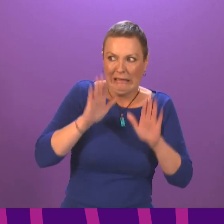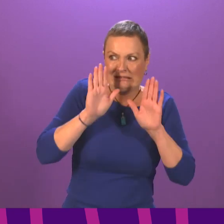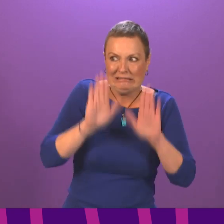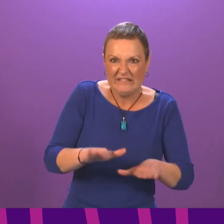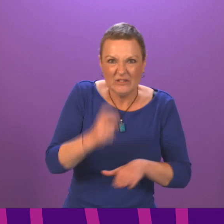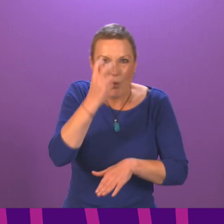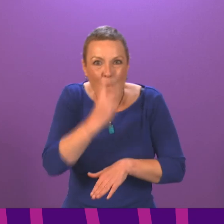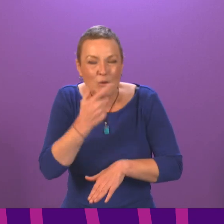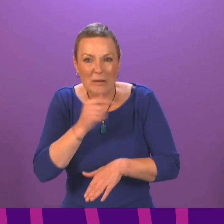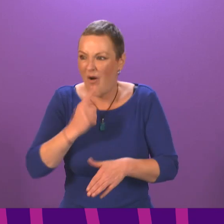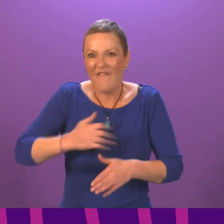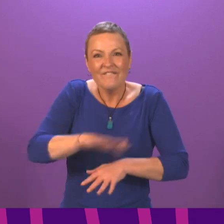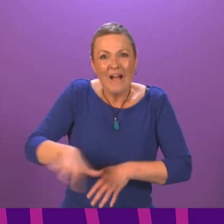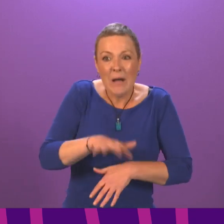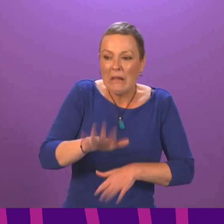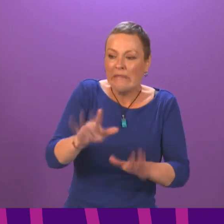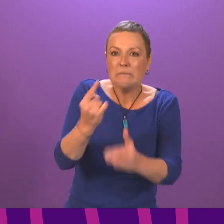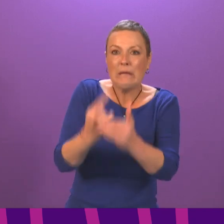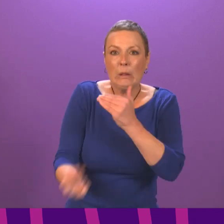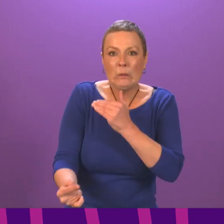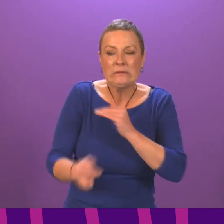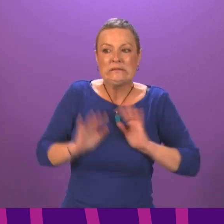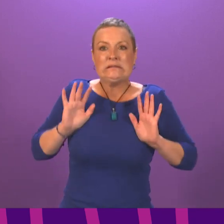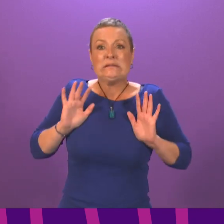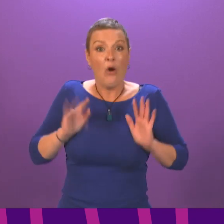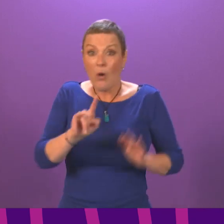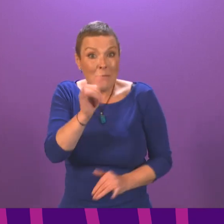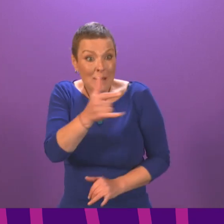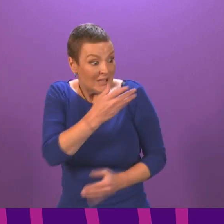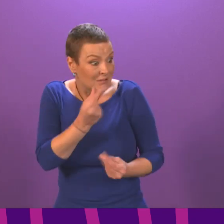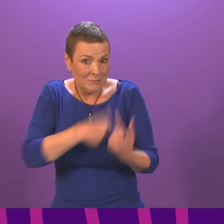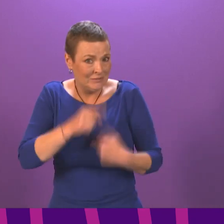and some people might feel that they cannot stay within the rules as they are just now.